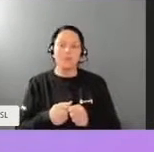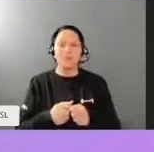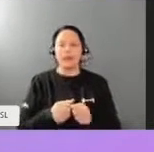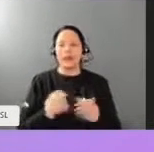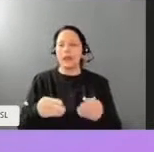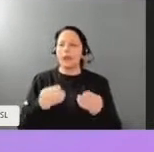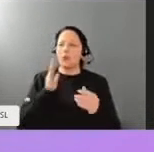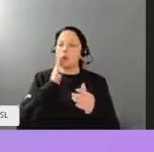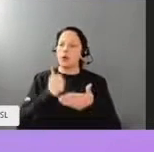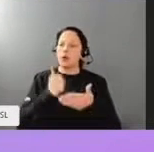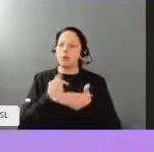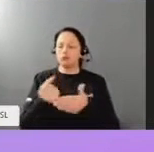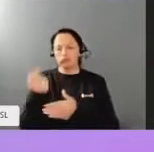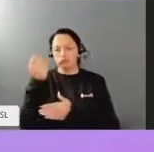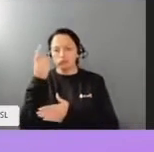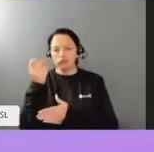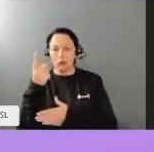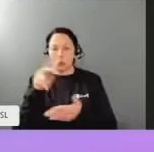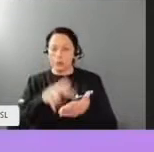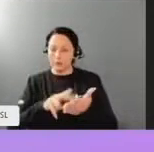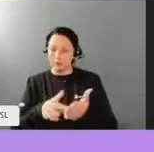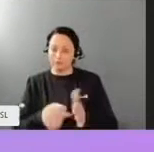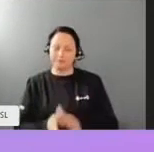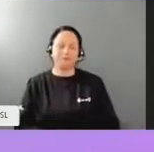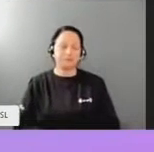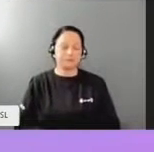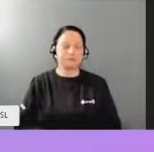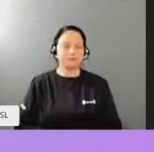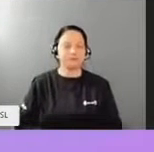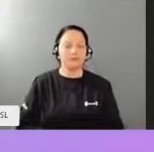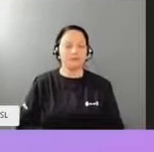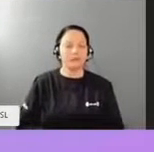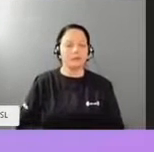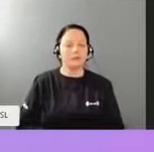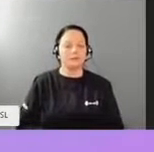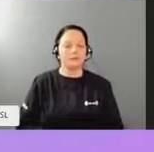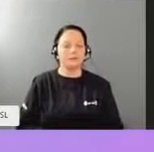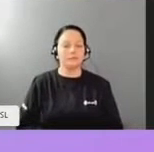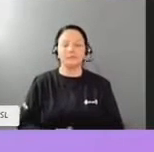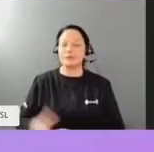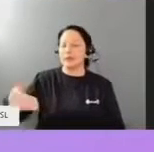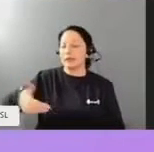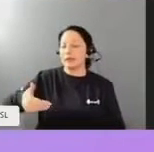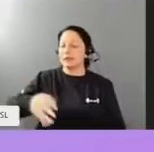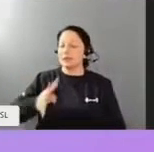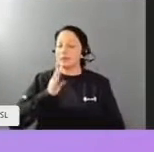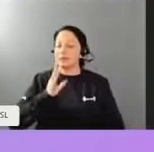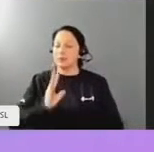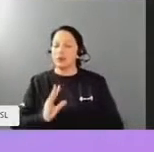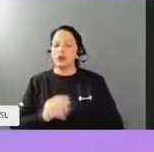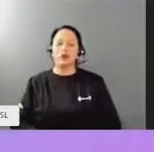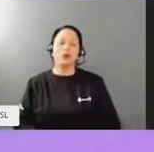This PDF again that we are going have a through that you can copy of if you want to, gives you an eye level perspective as to what that